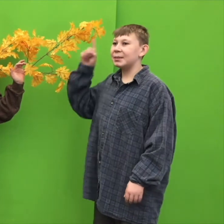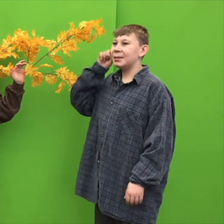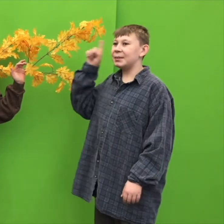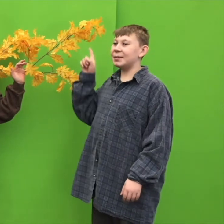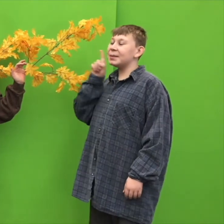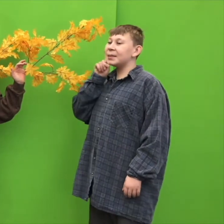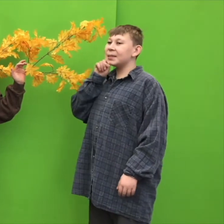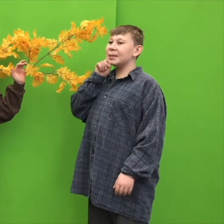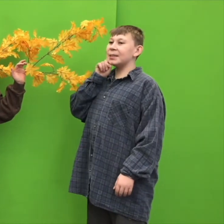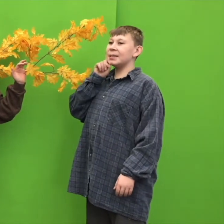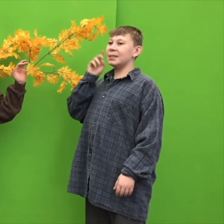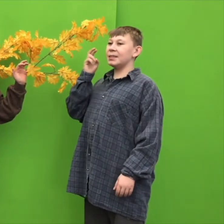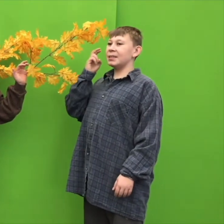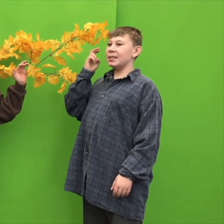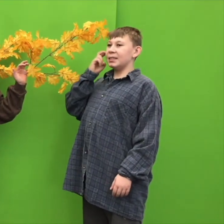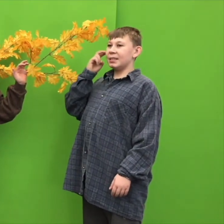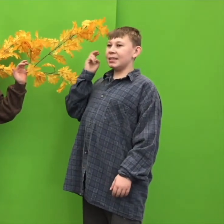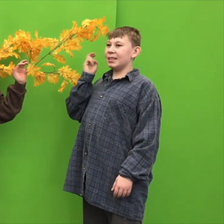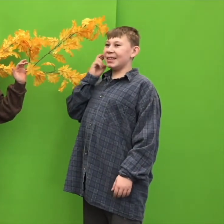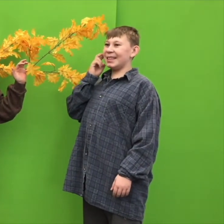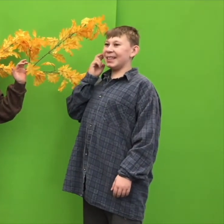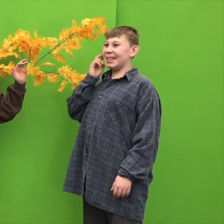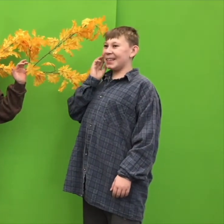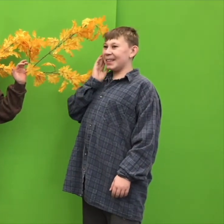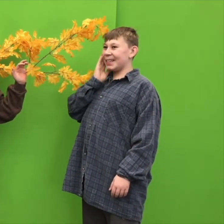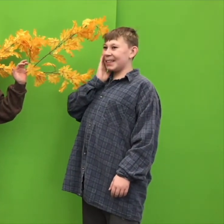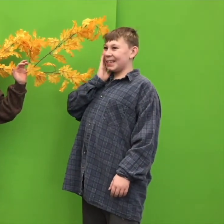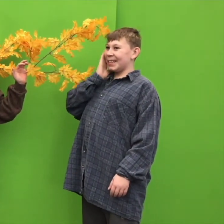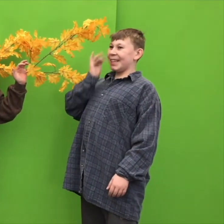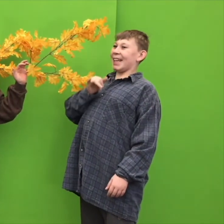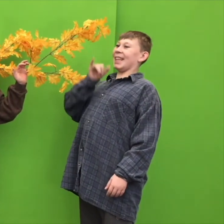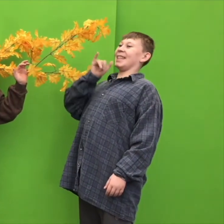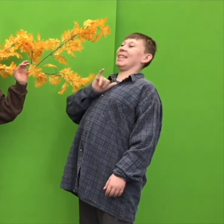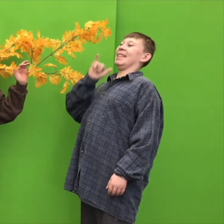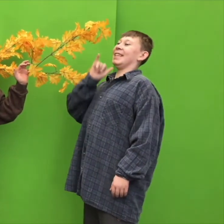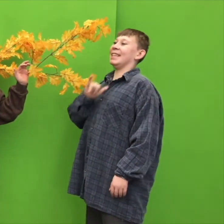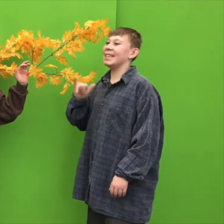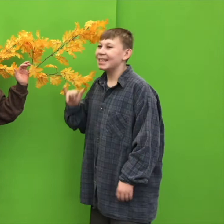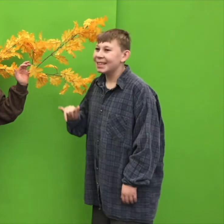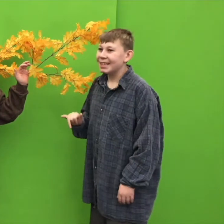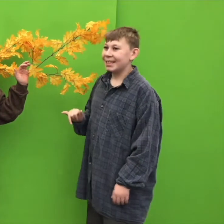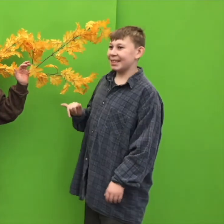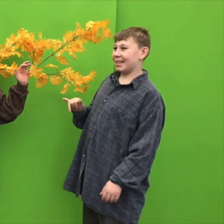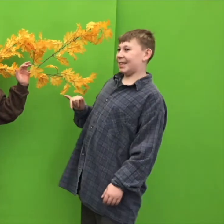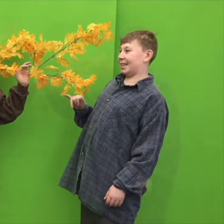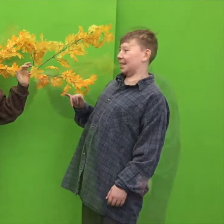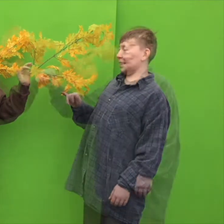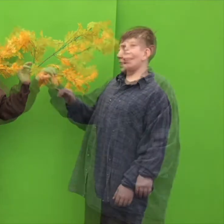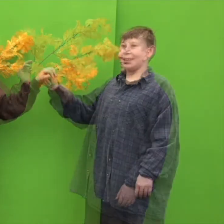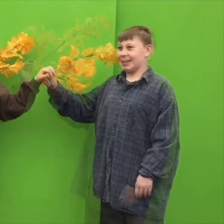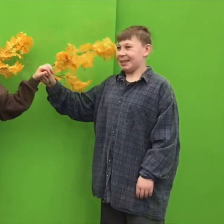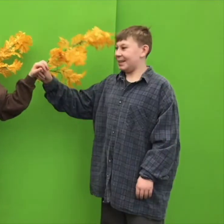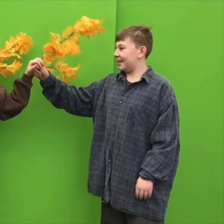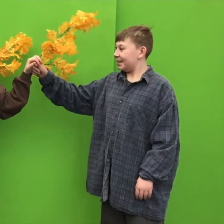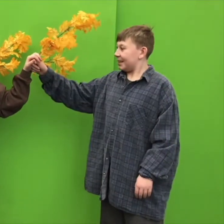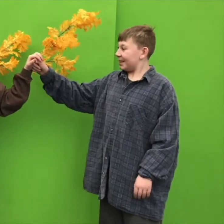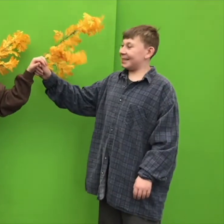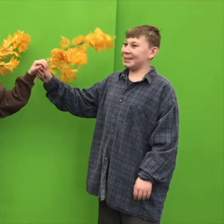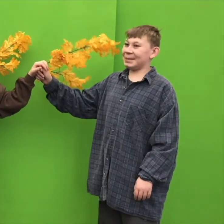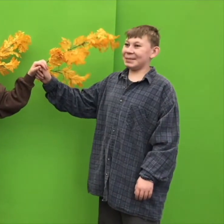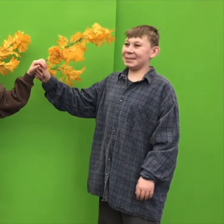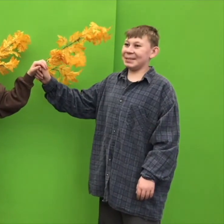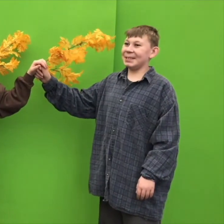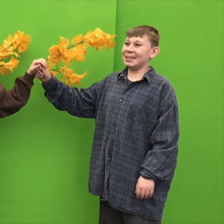this tree must be deafblind i'll have to use tactile finger spelling